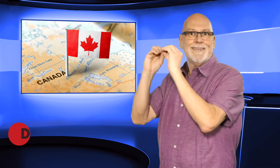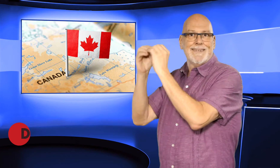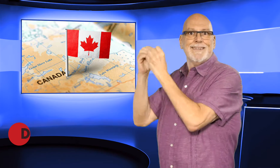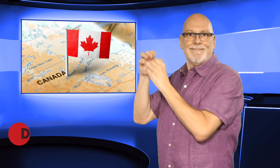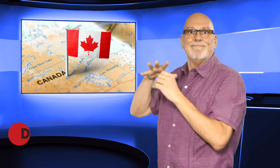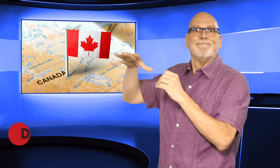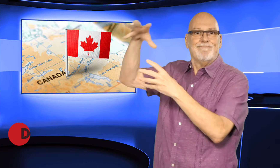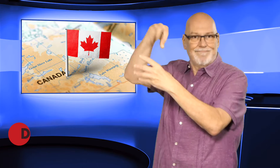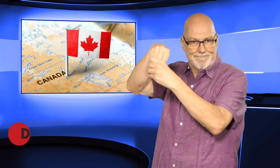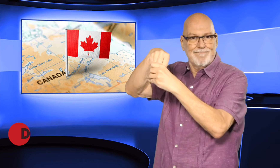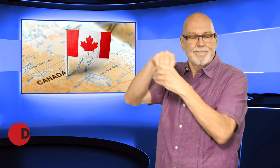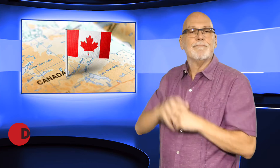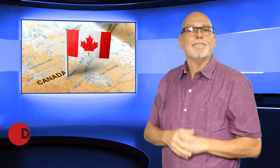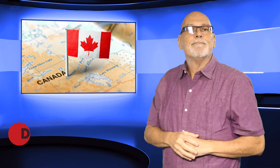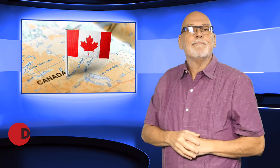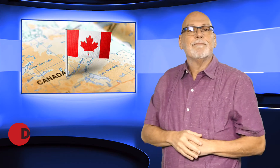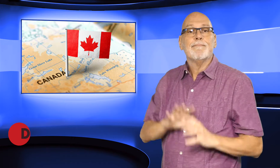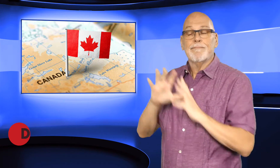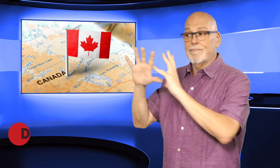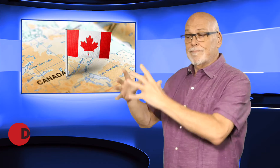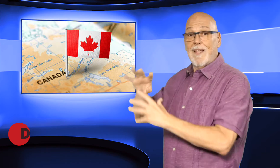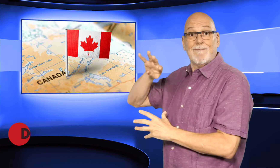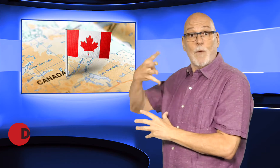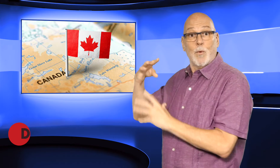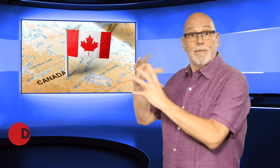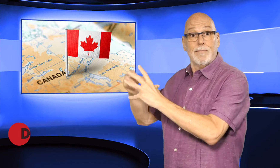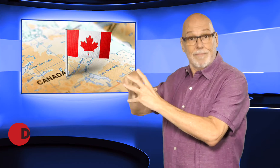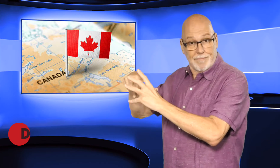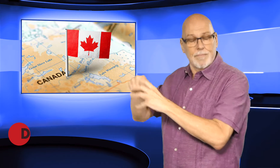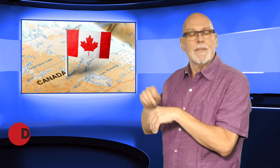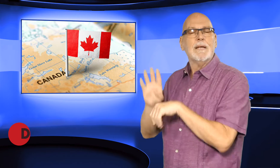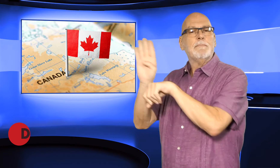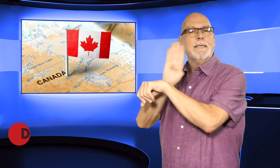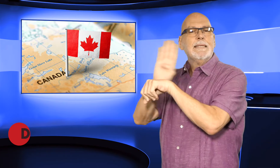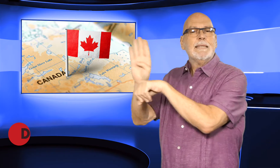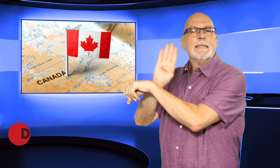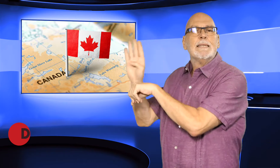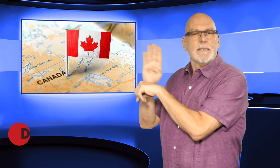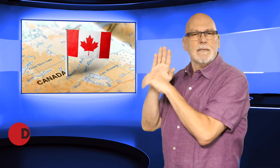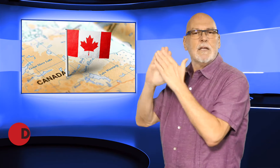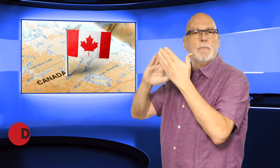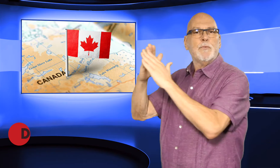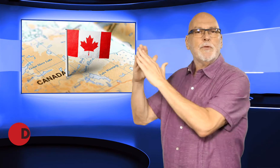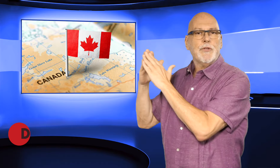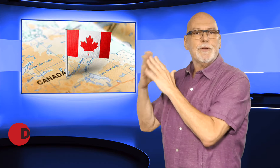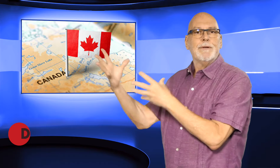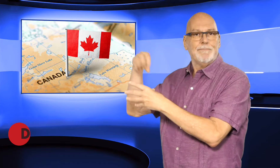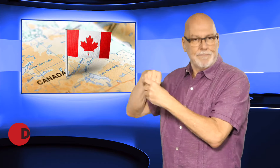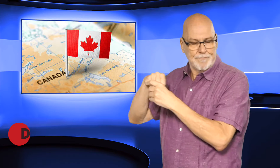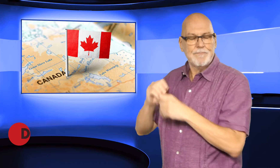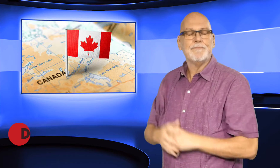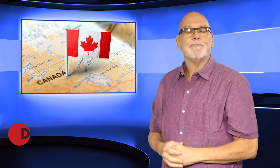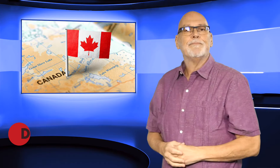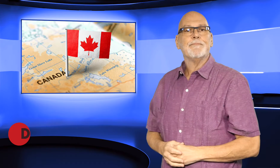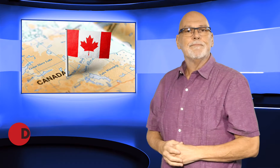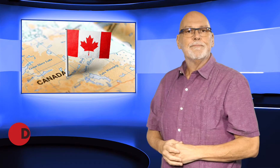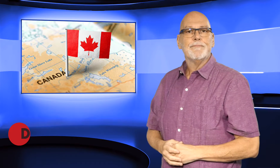and organizations, and 4) the businesses community.